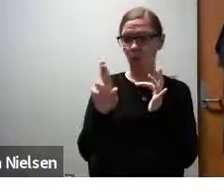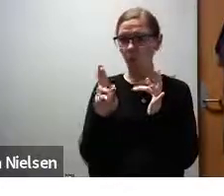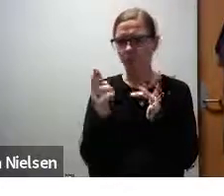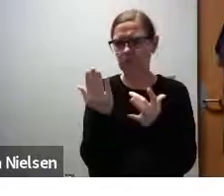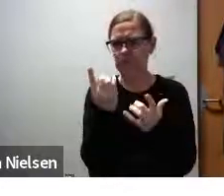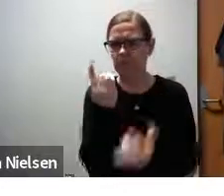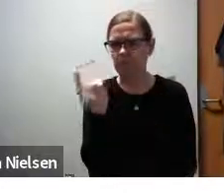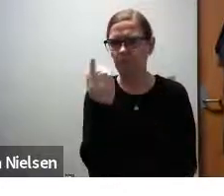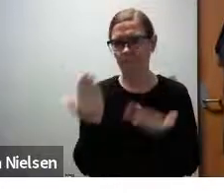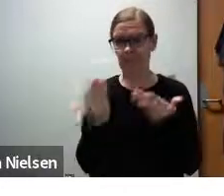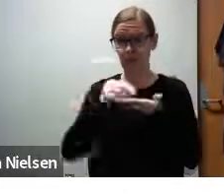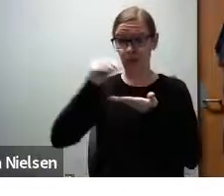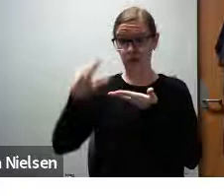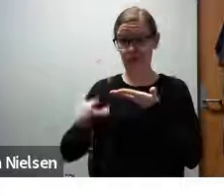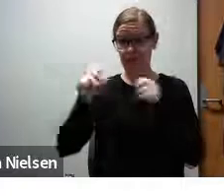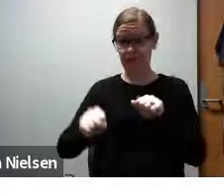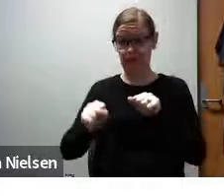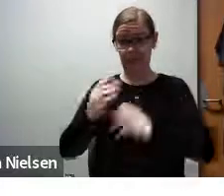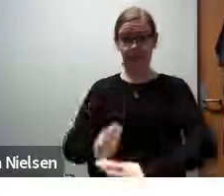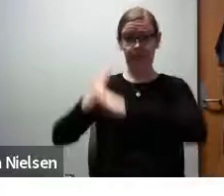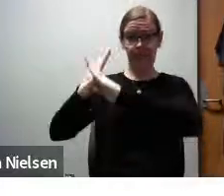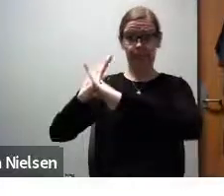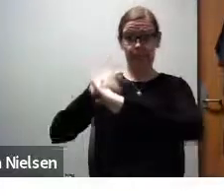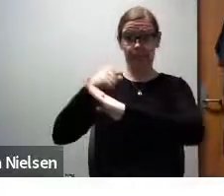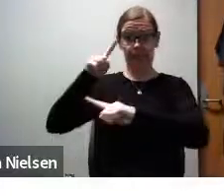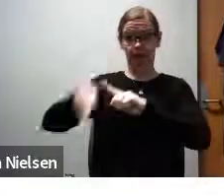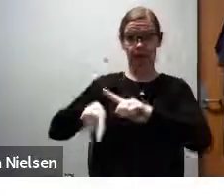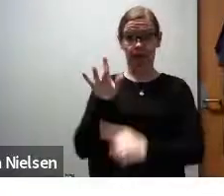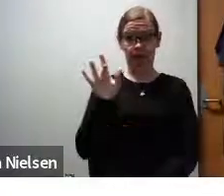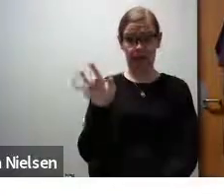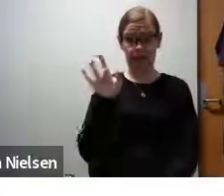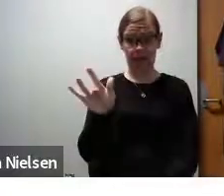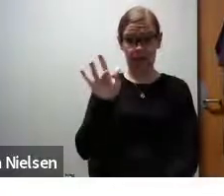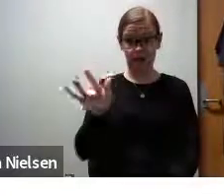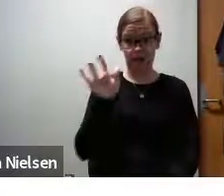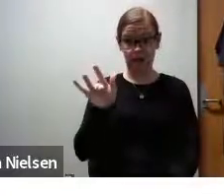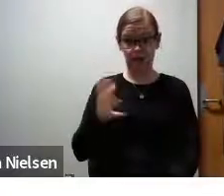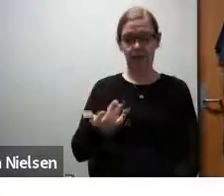Able to block my I'm muting them or I think there's a delay sometimes Okay.